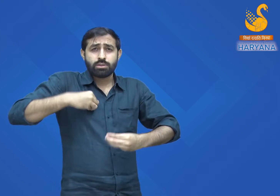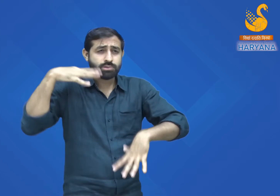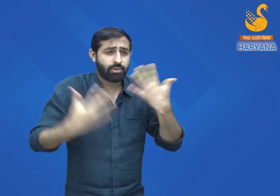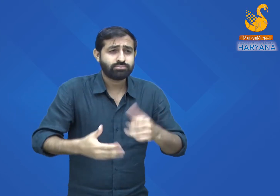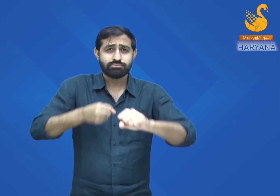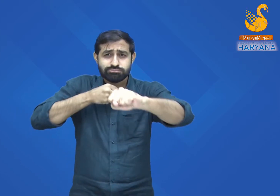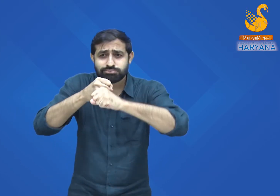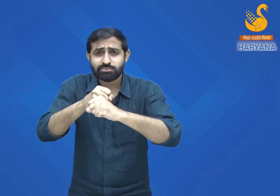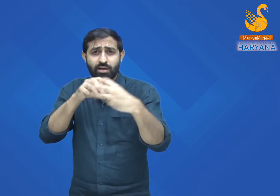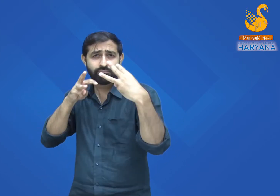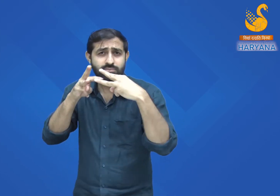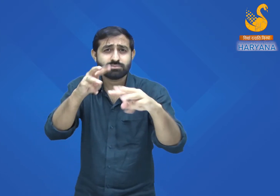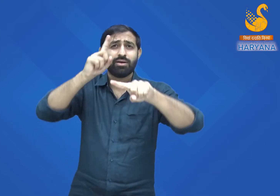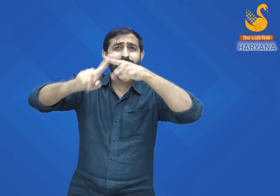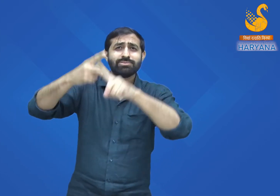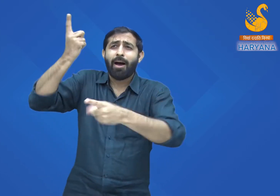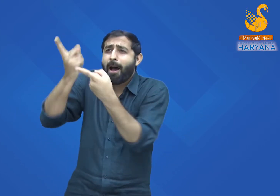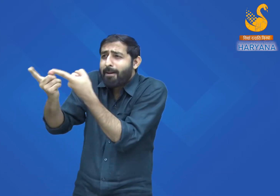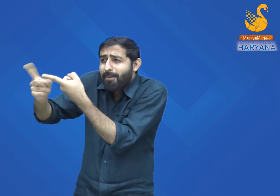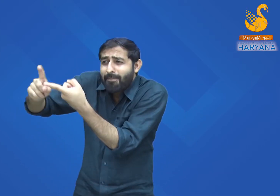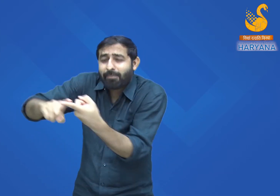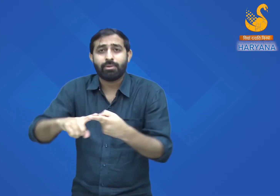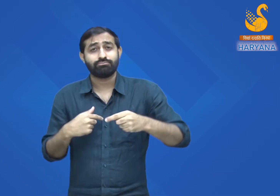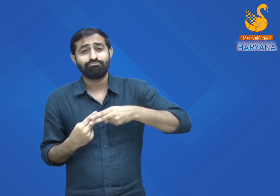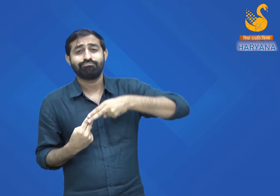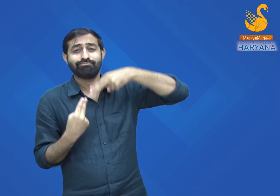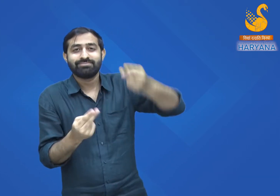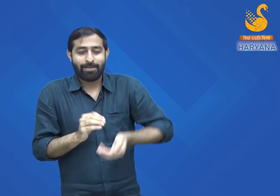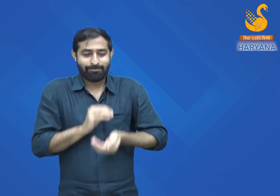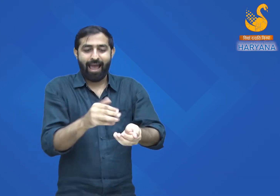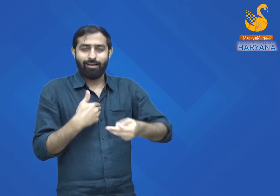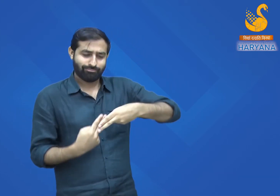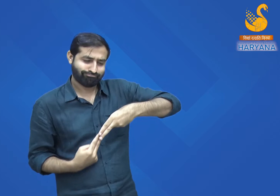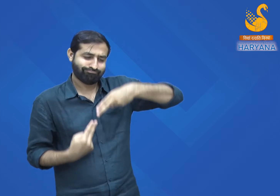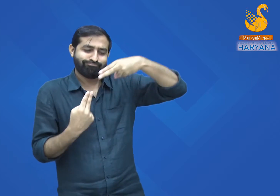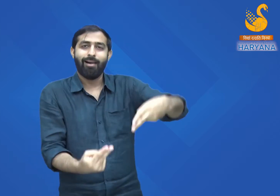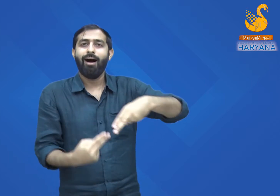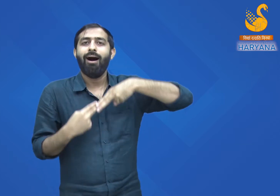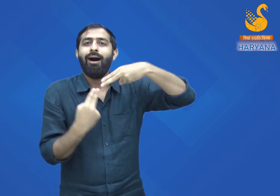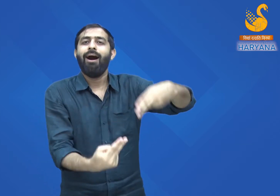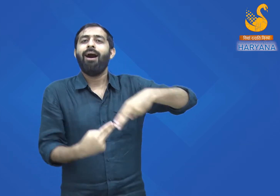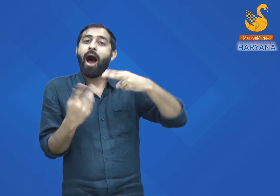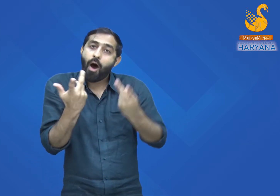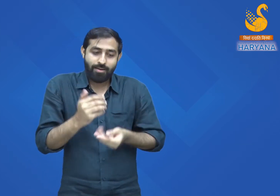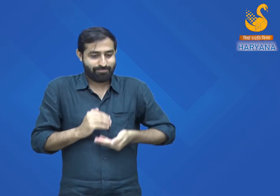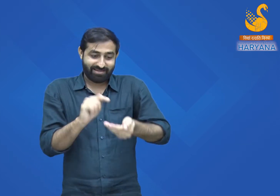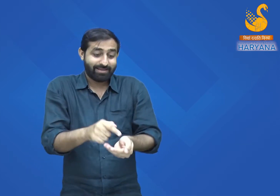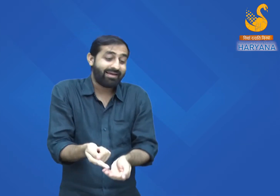They have been through the wars, struggles and sufferings in the old days. So they tell the stories about the past to the younger generation